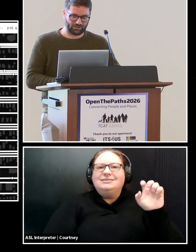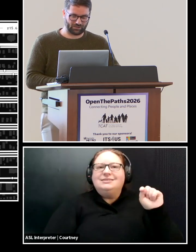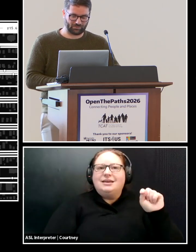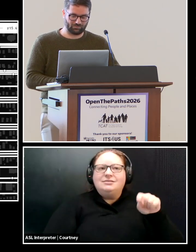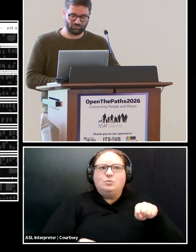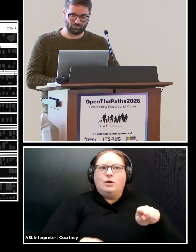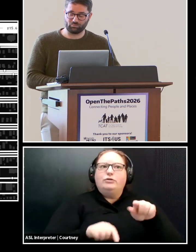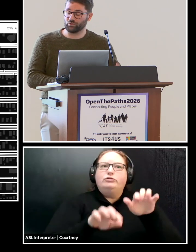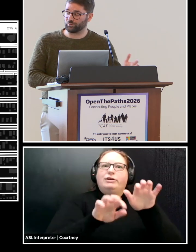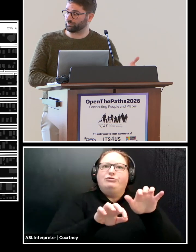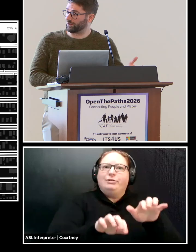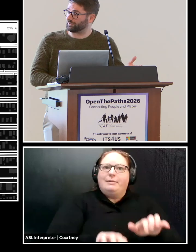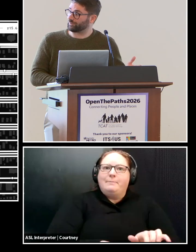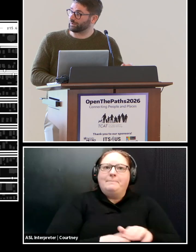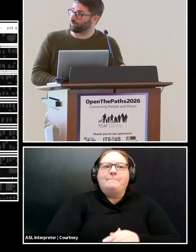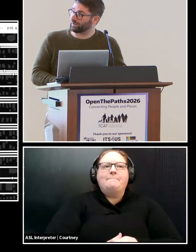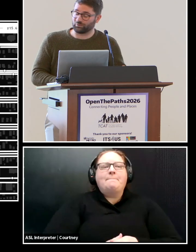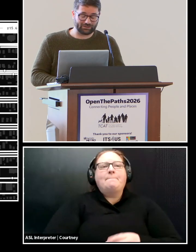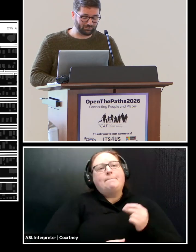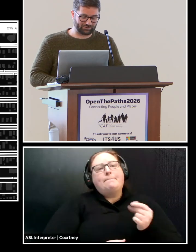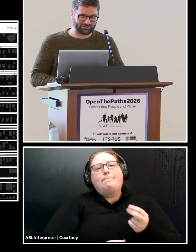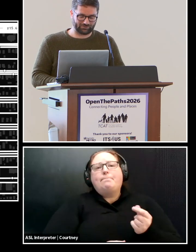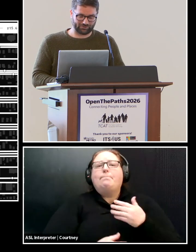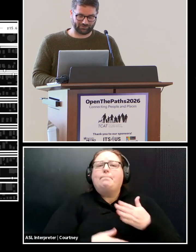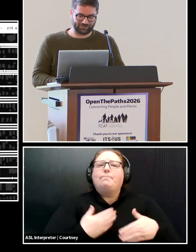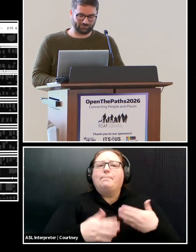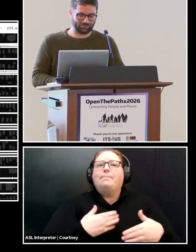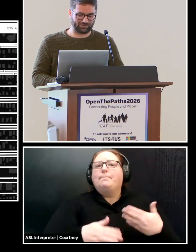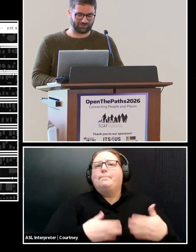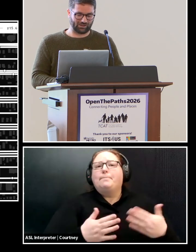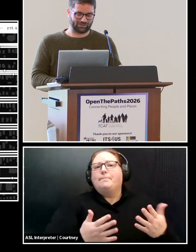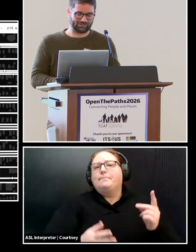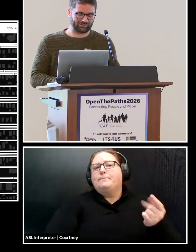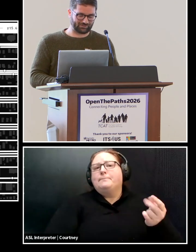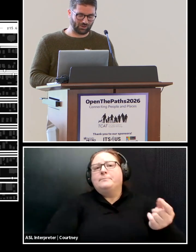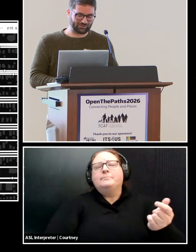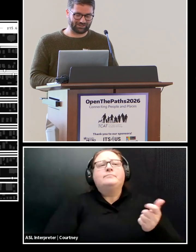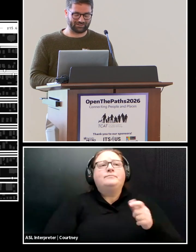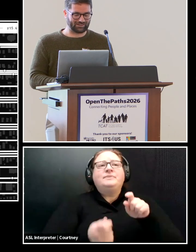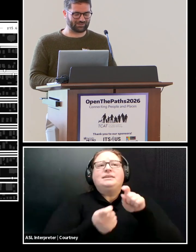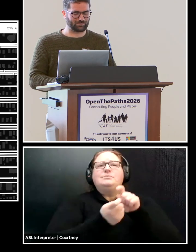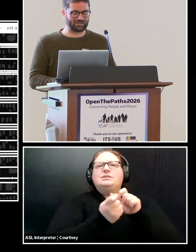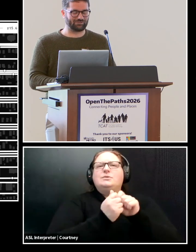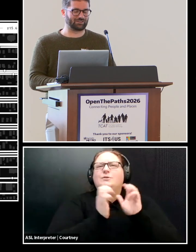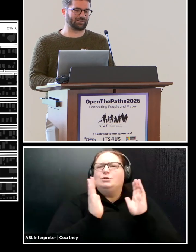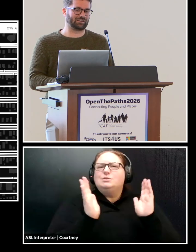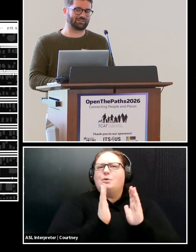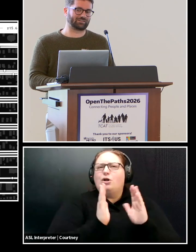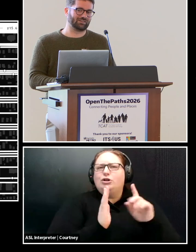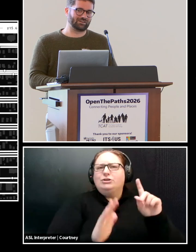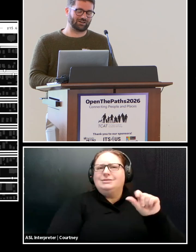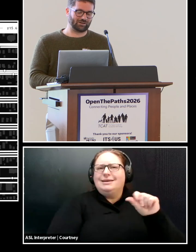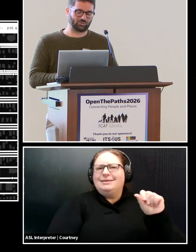Um it moves relatively quickly, particularly with uh these smaller data sets, but even things um